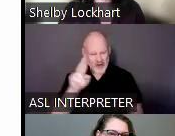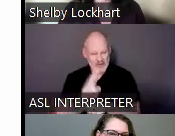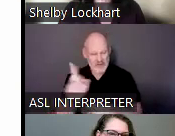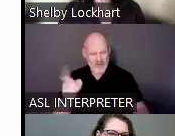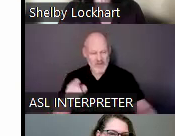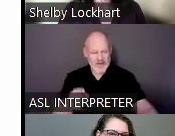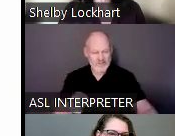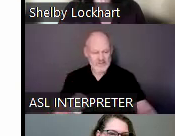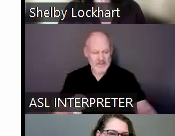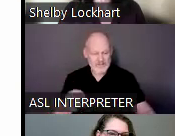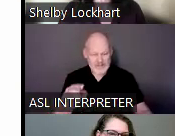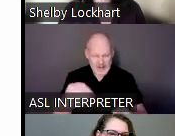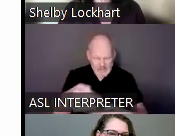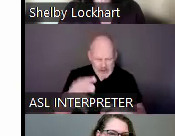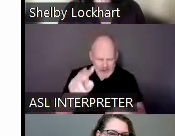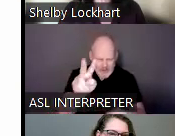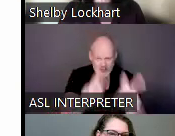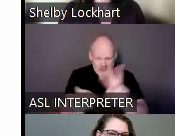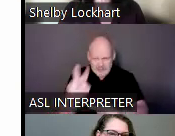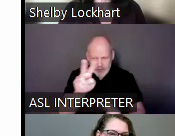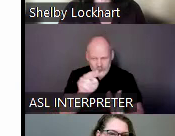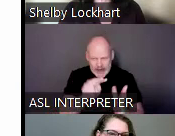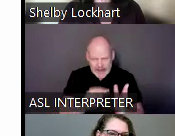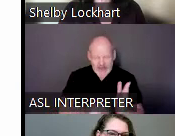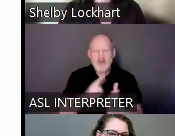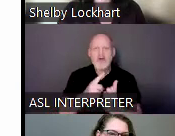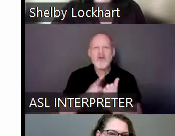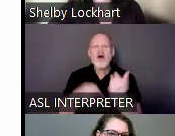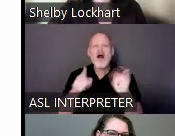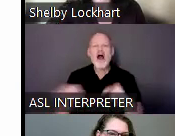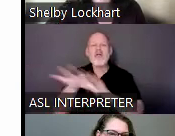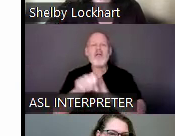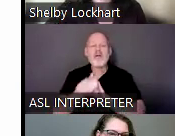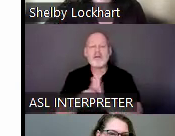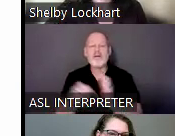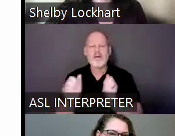other people in our state are doing when it comes to Tier 1 attendance systems and